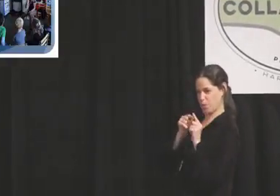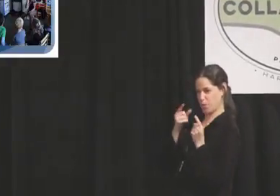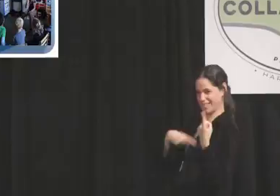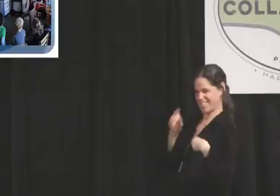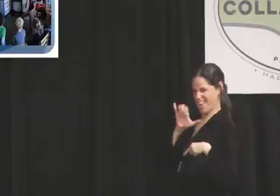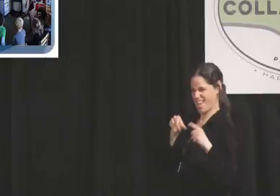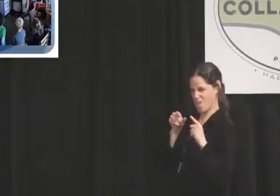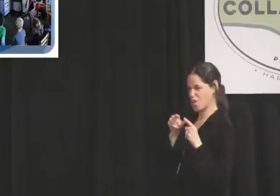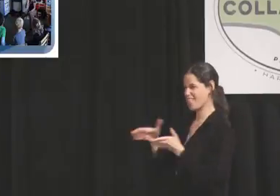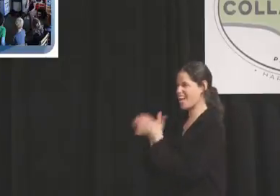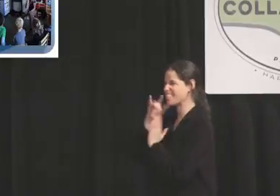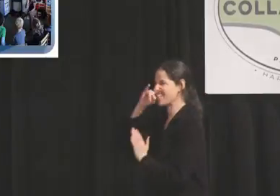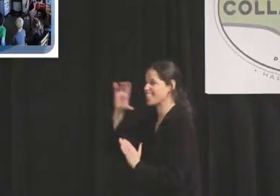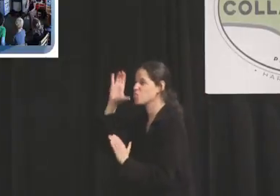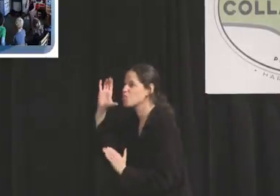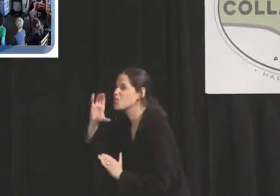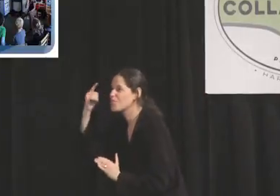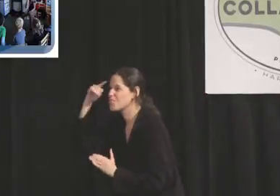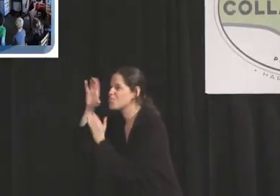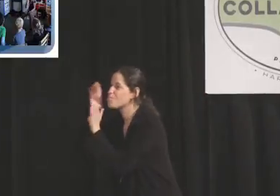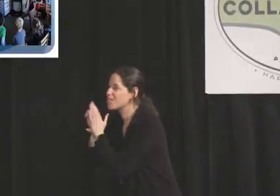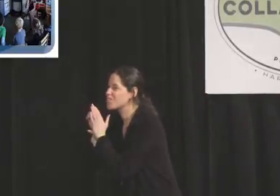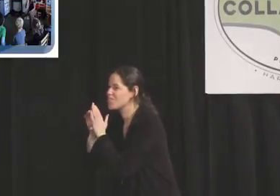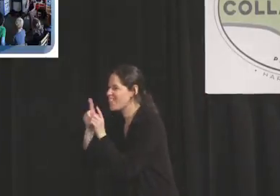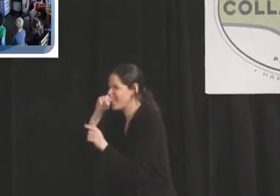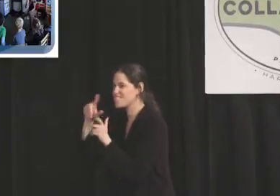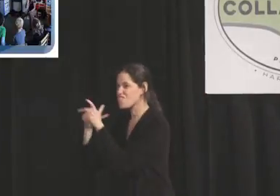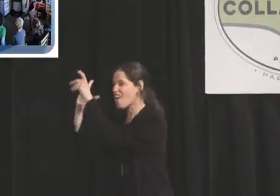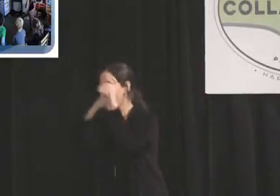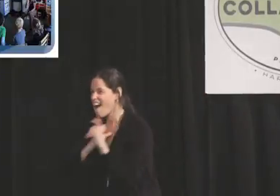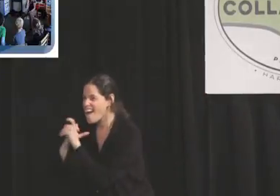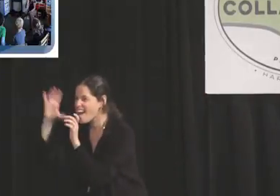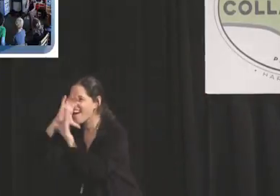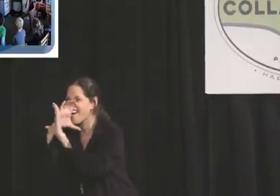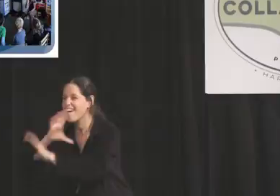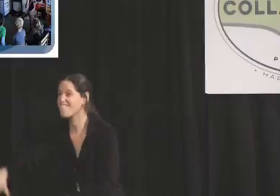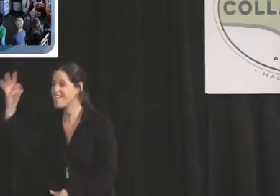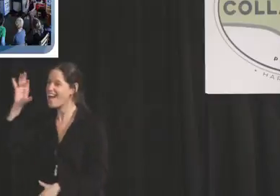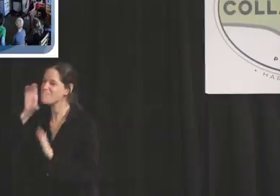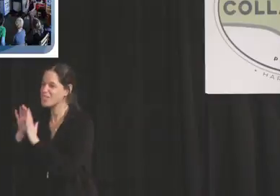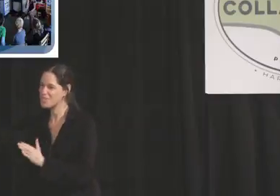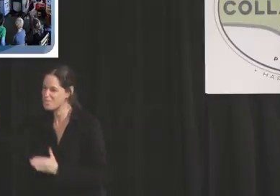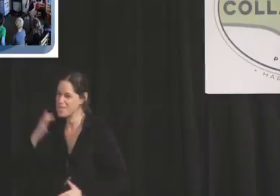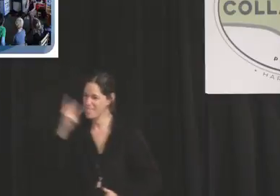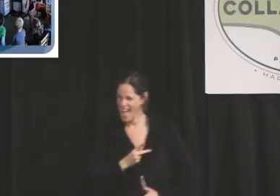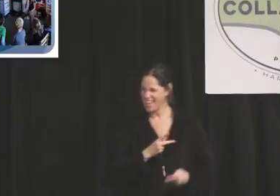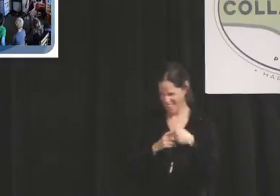or labelling things and the sign being exposed? Maybe one of the things you do, you give them a picture of something outside or the word of something,